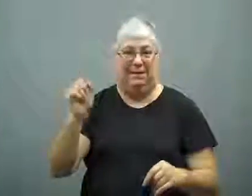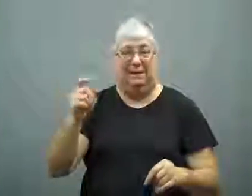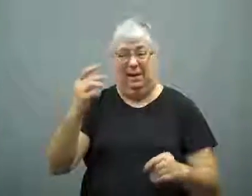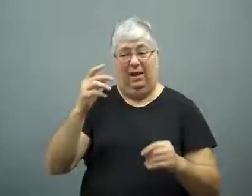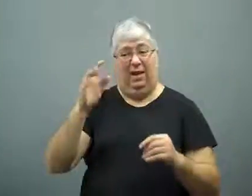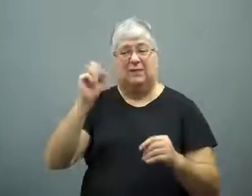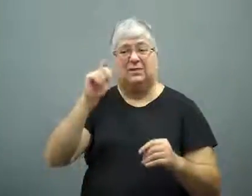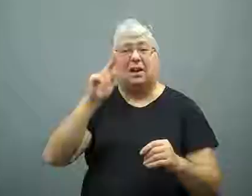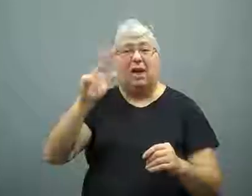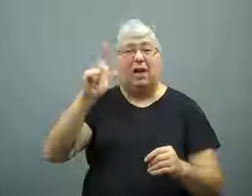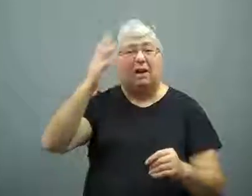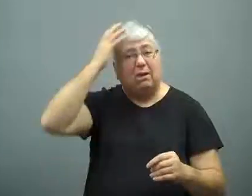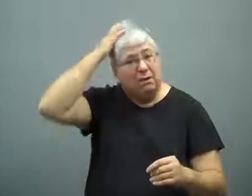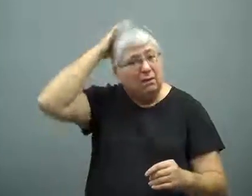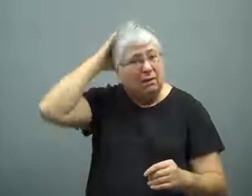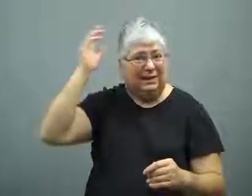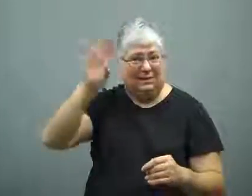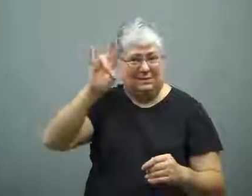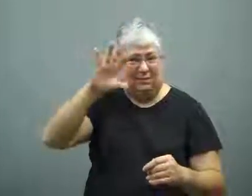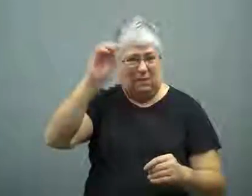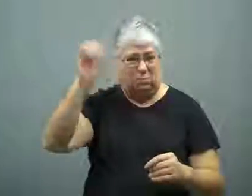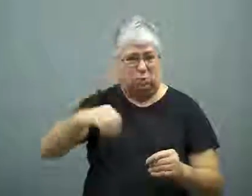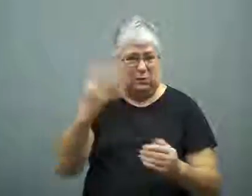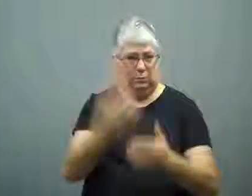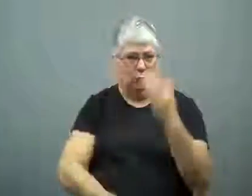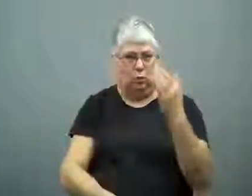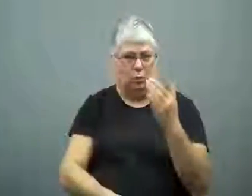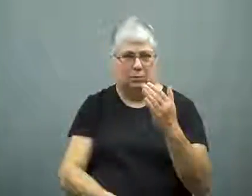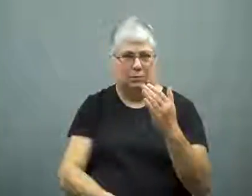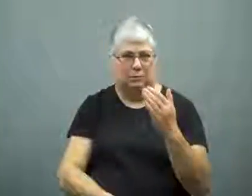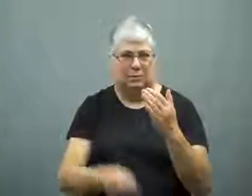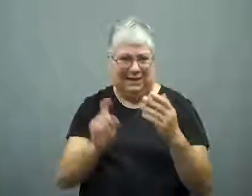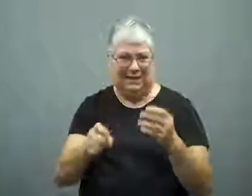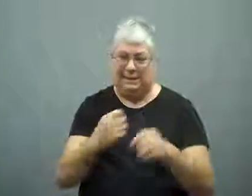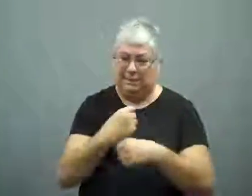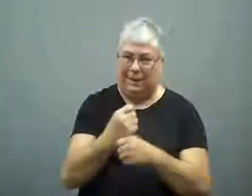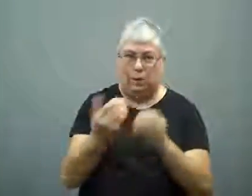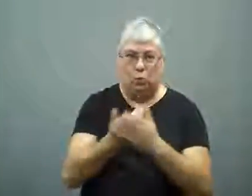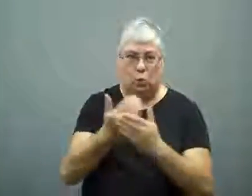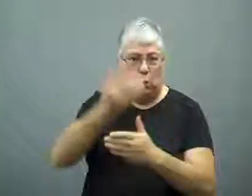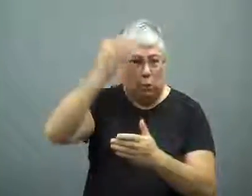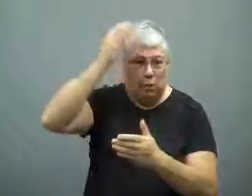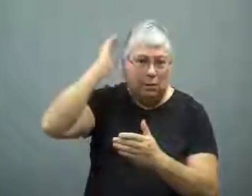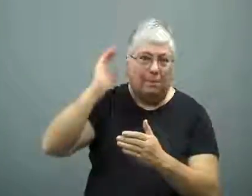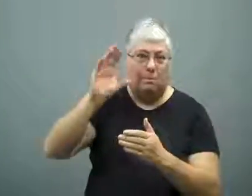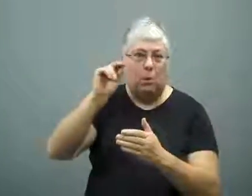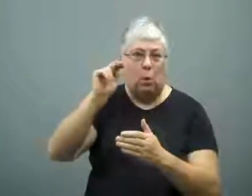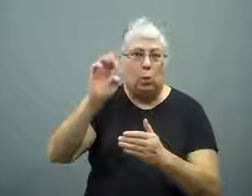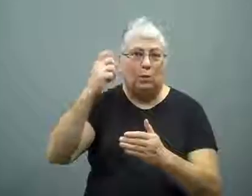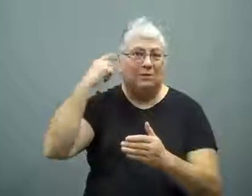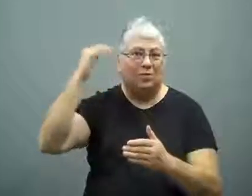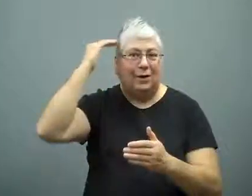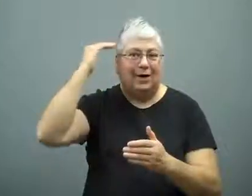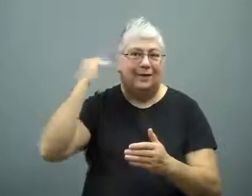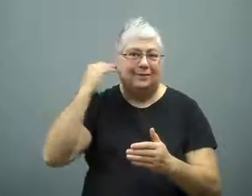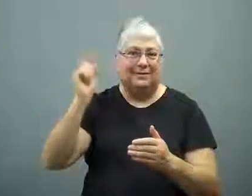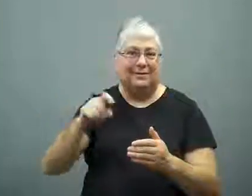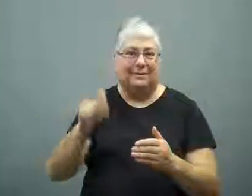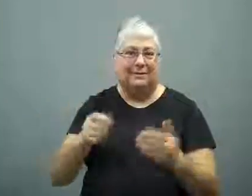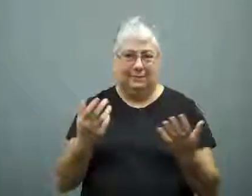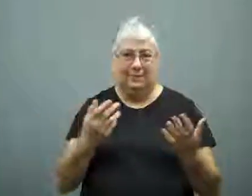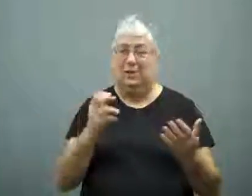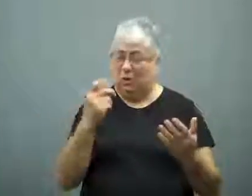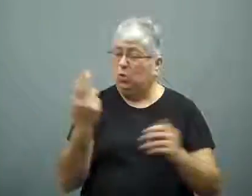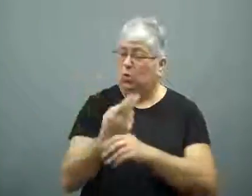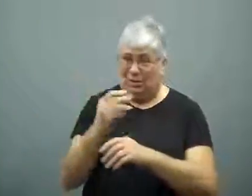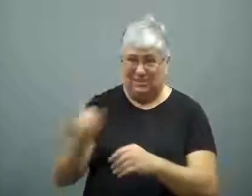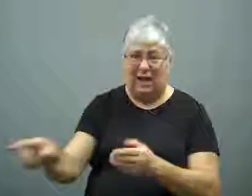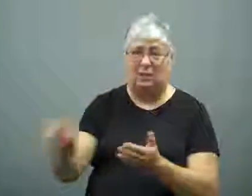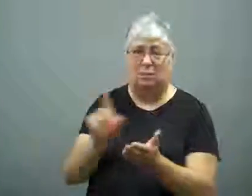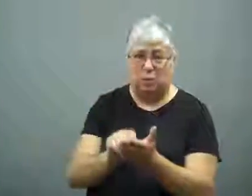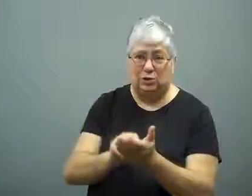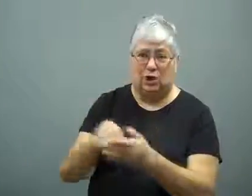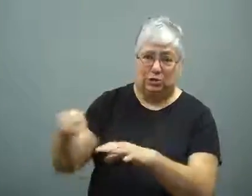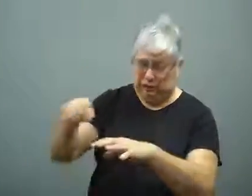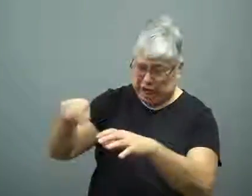but there was 75% of the skull missing. Replacement bone was needed.